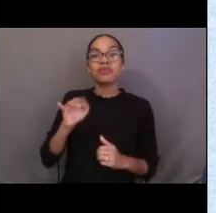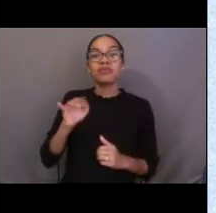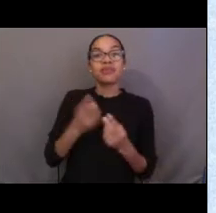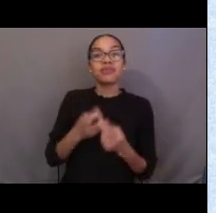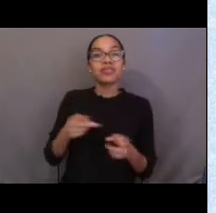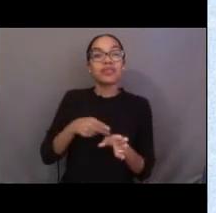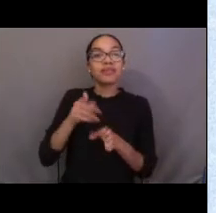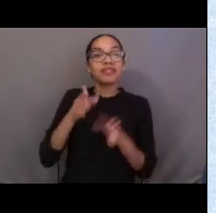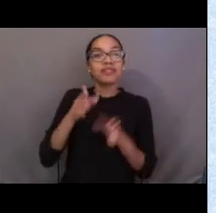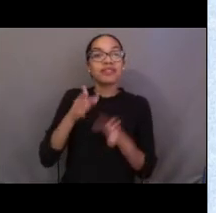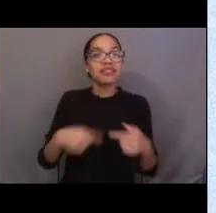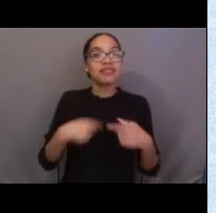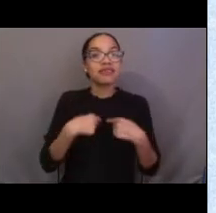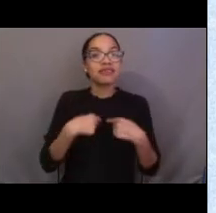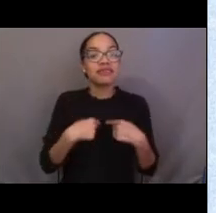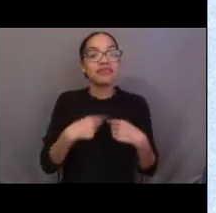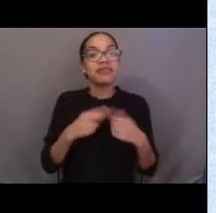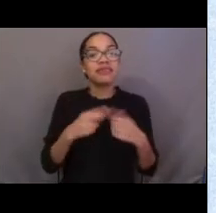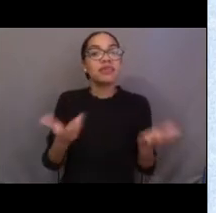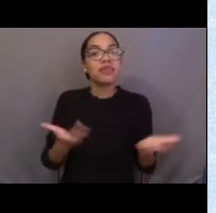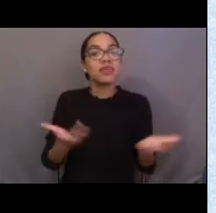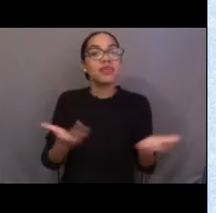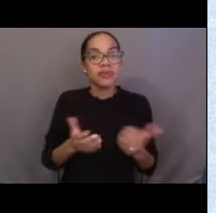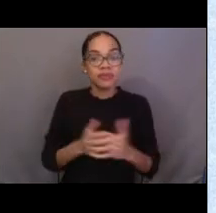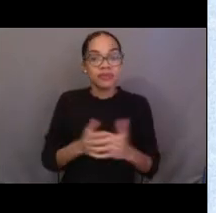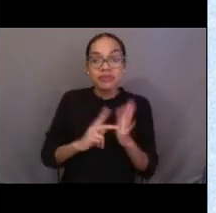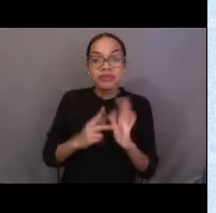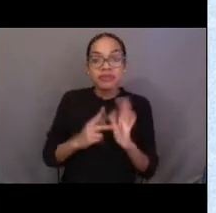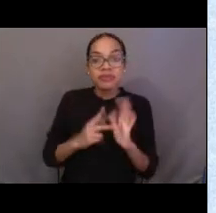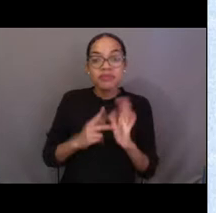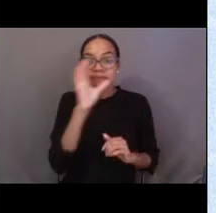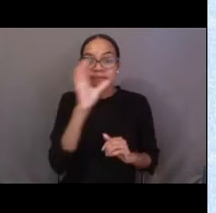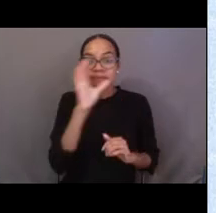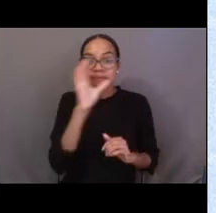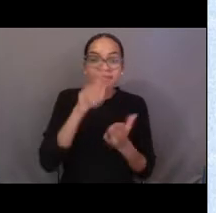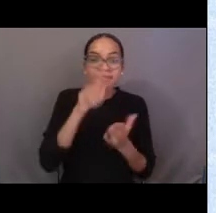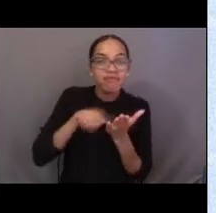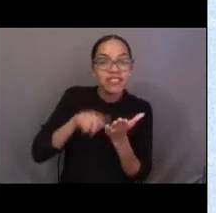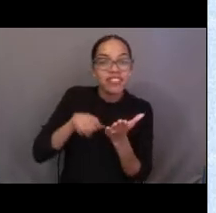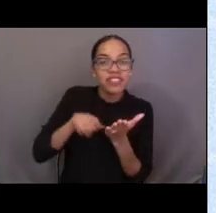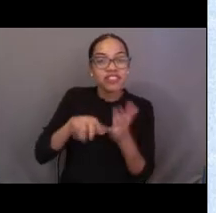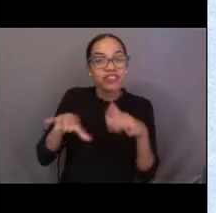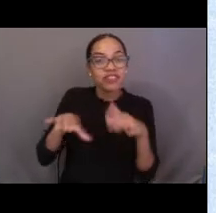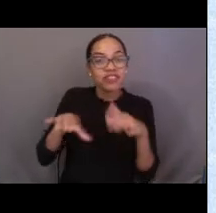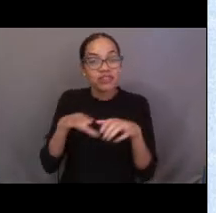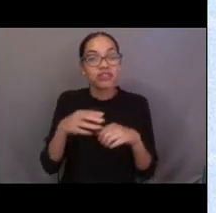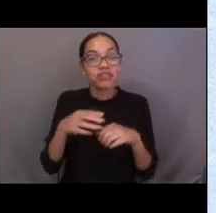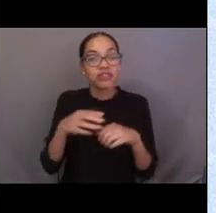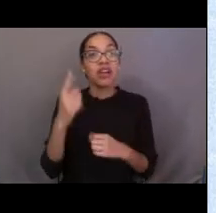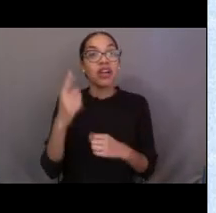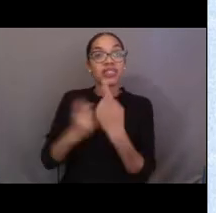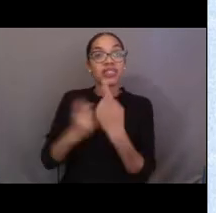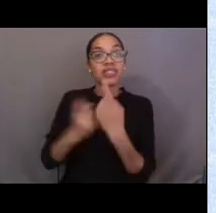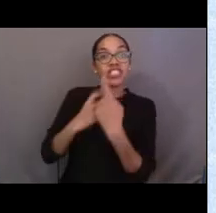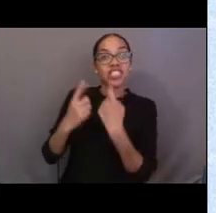That really just means that I conduct a lot of research and I answer questions about the various resources